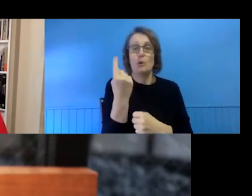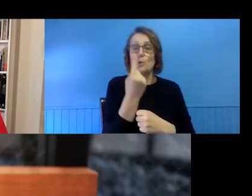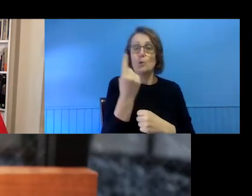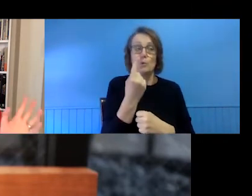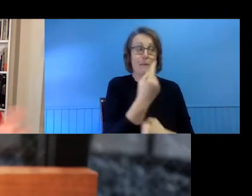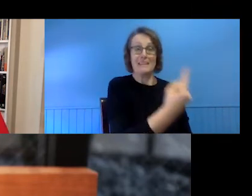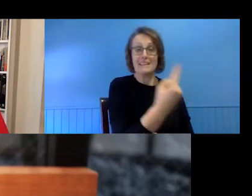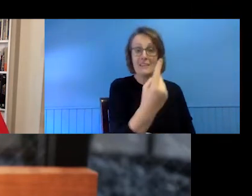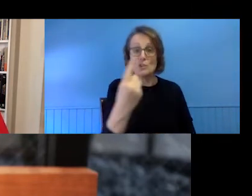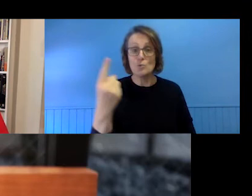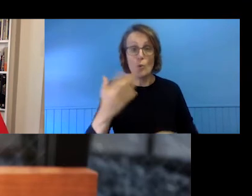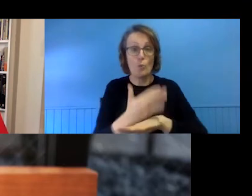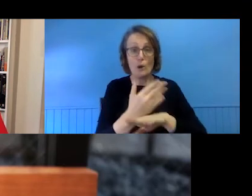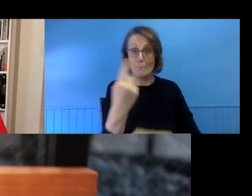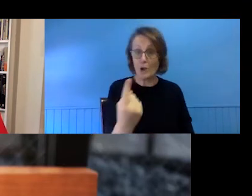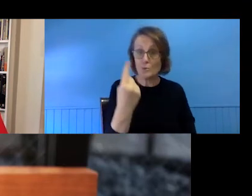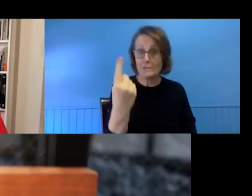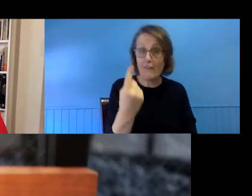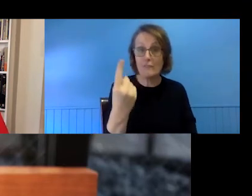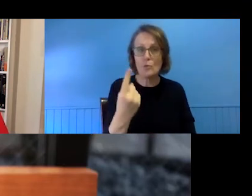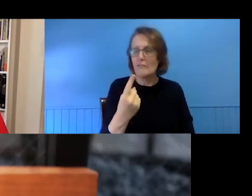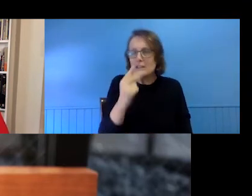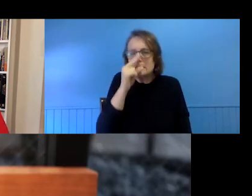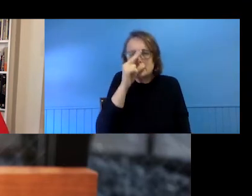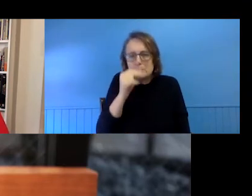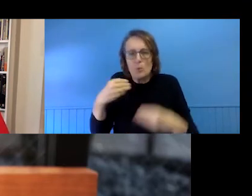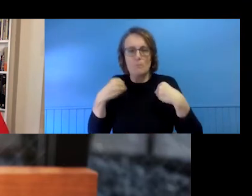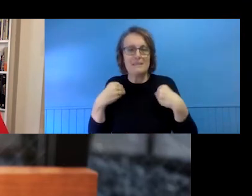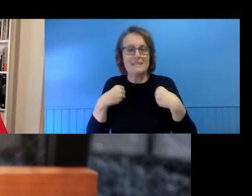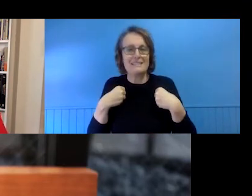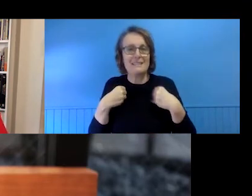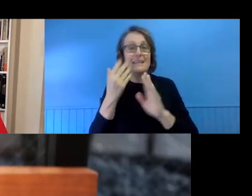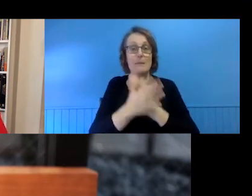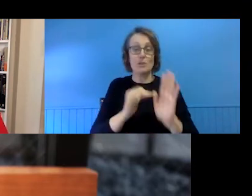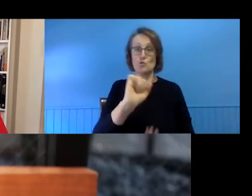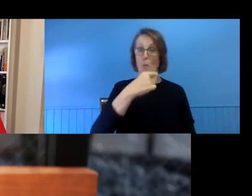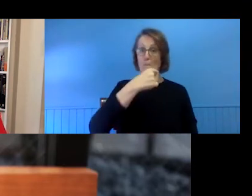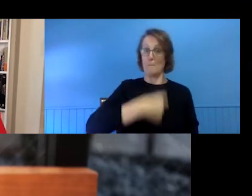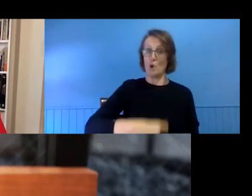practitioners or working in a small partnership. The bleed between